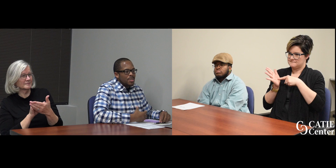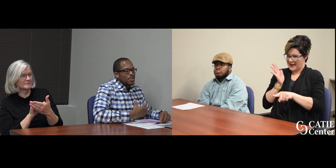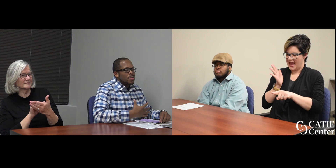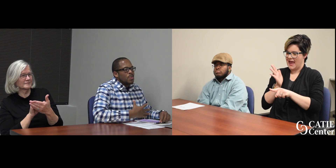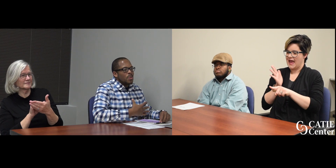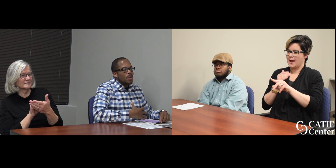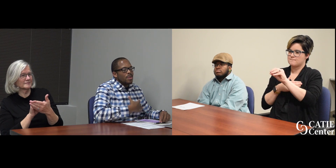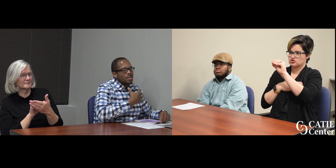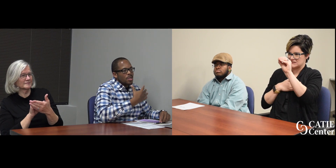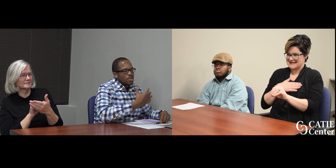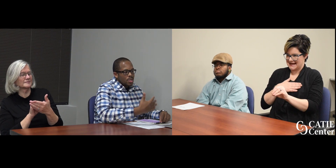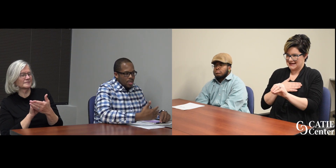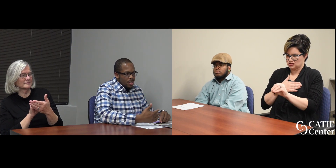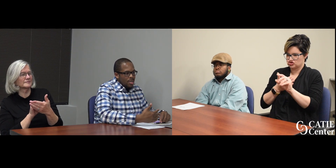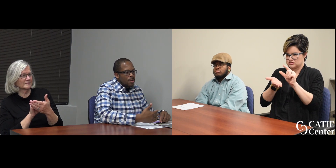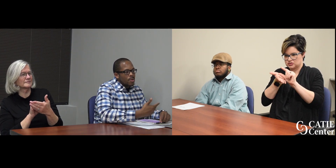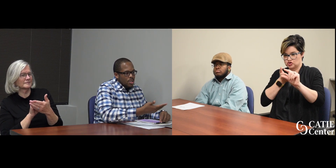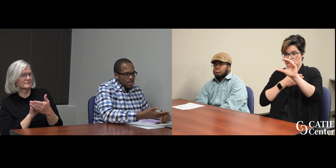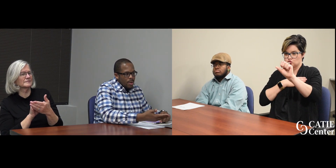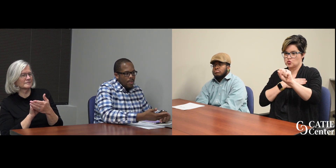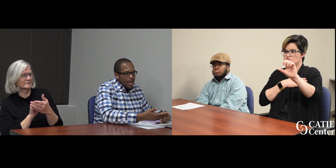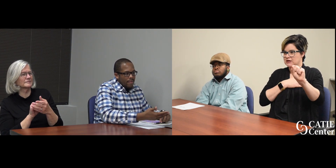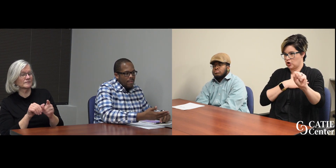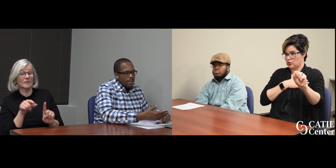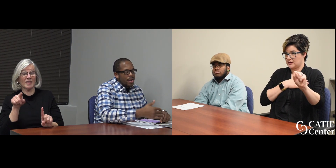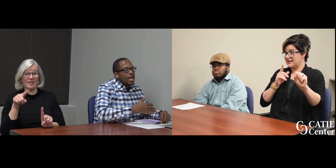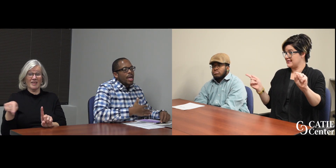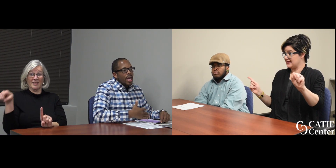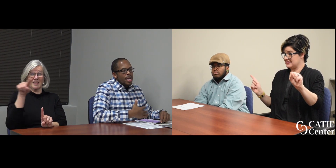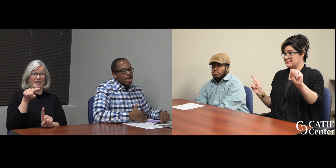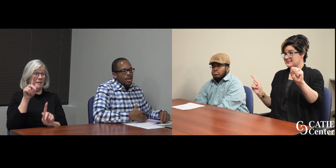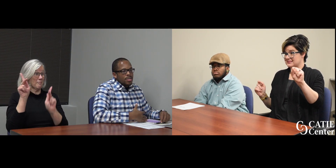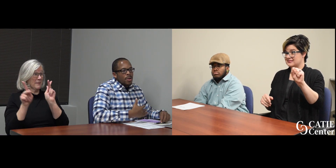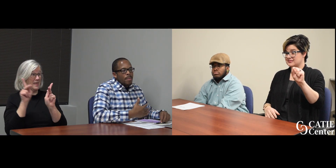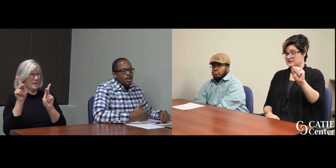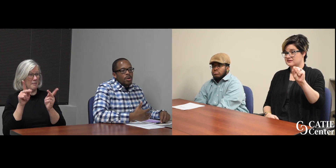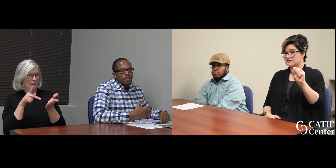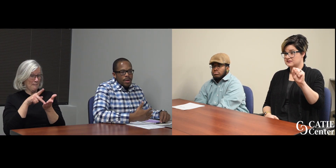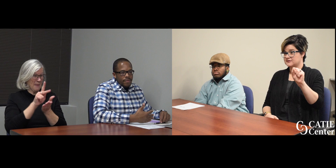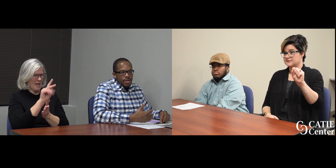into Social Security, which you're applying for, and also medical benefits.